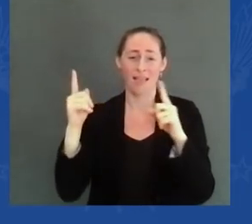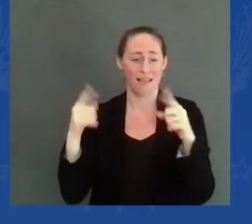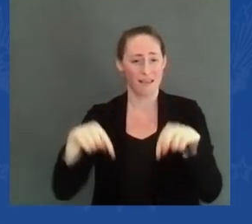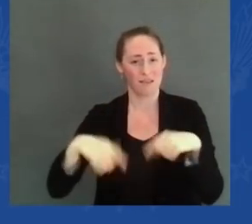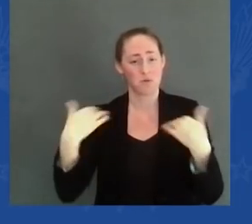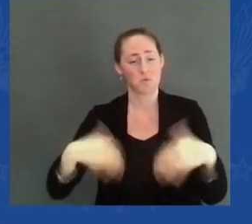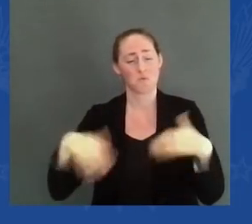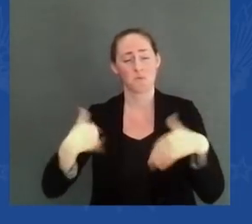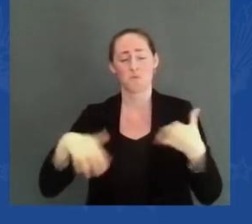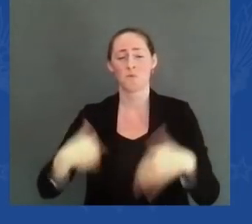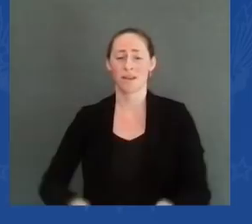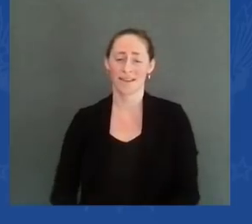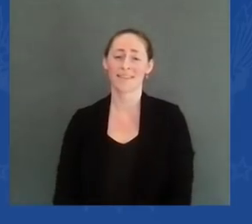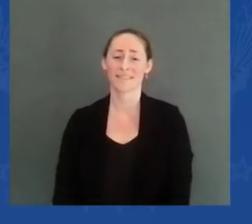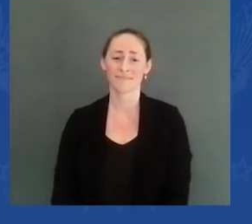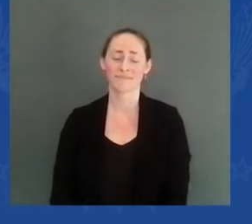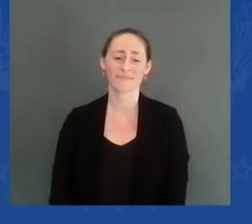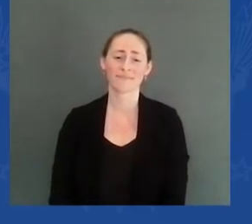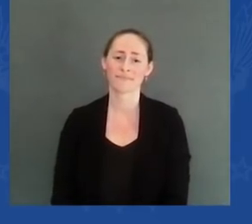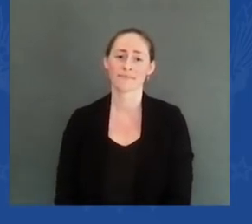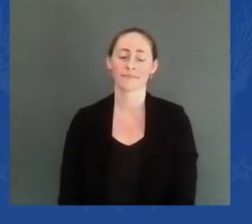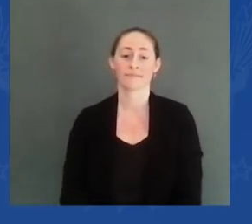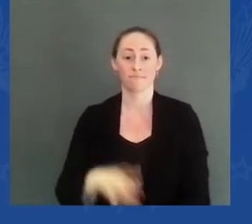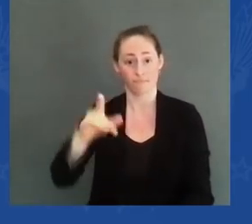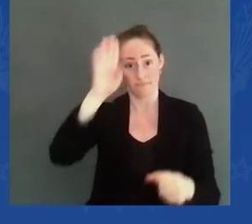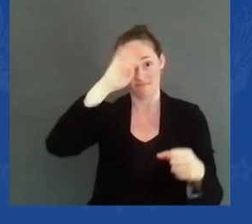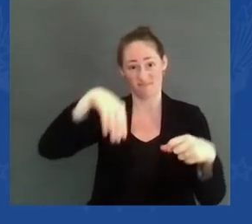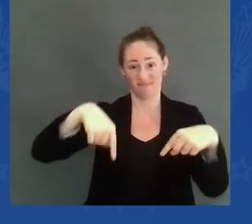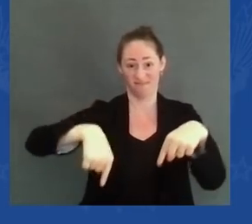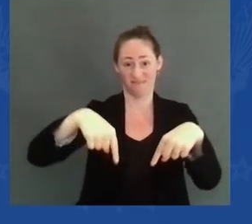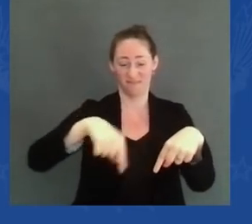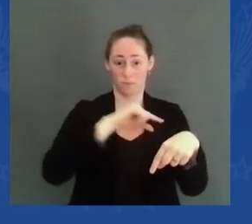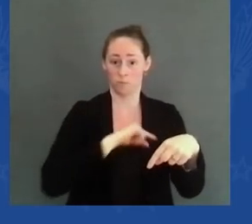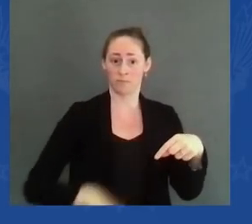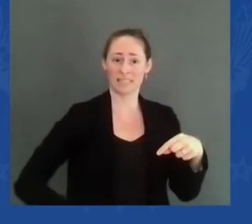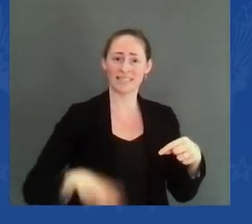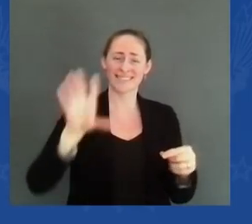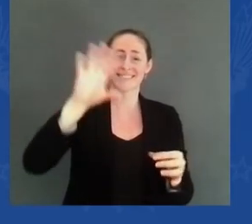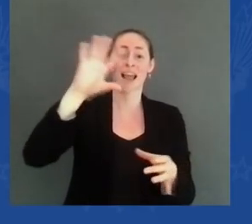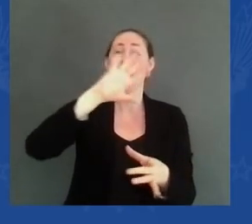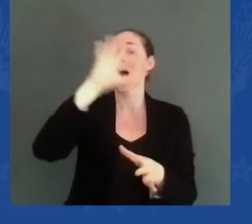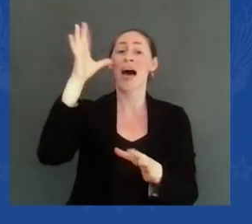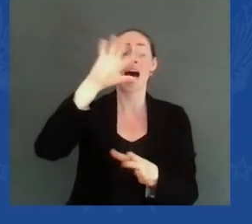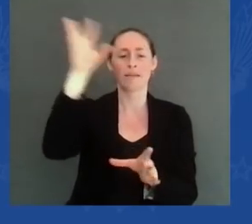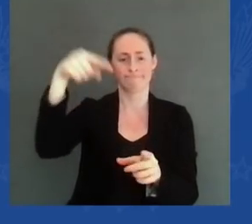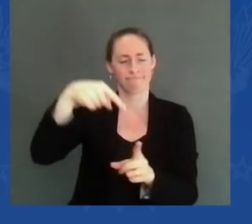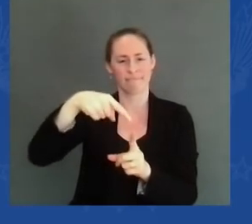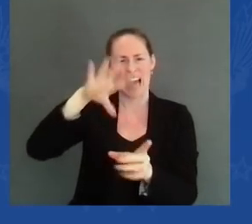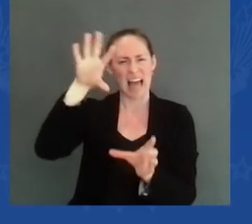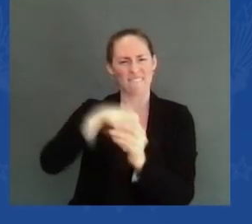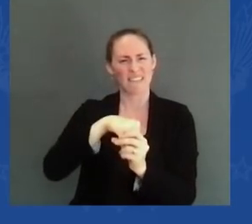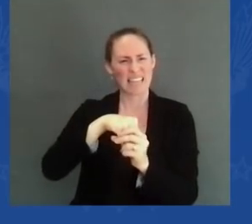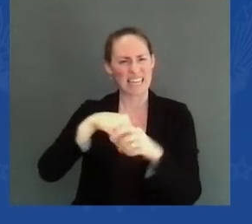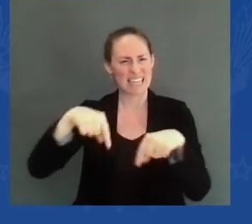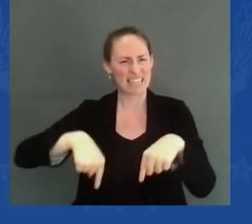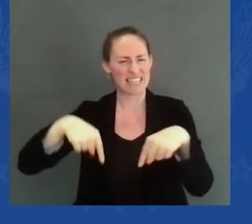Queens literally has it all. Not to mention some of the best , vindaloo, moussaka,